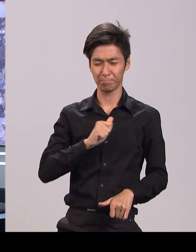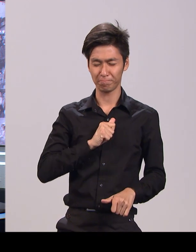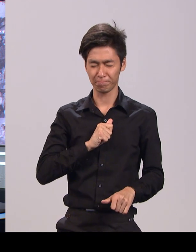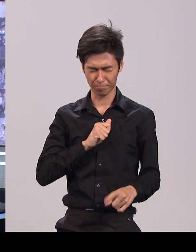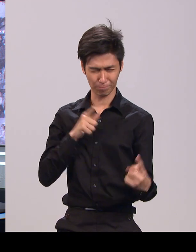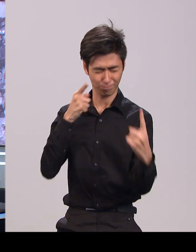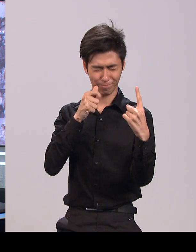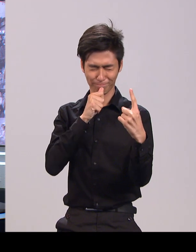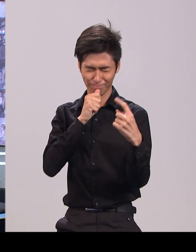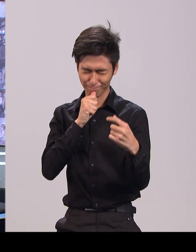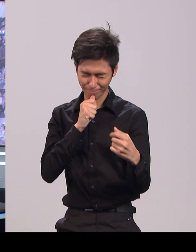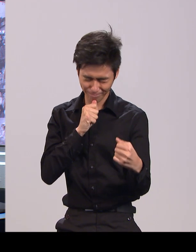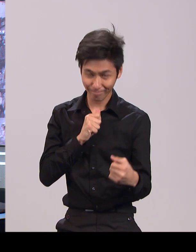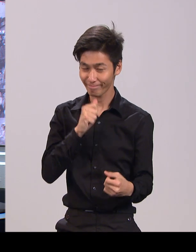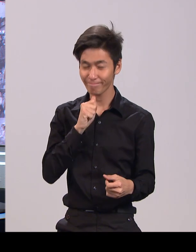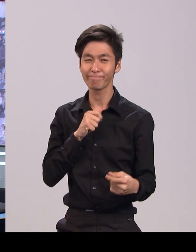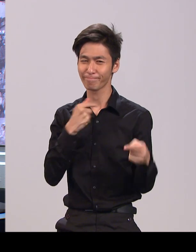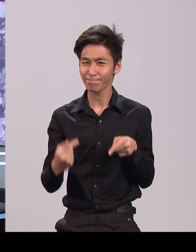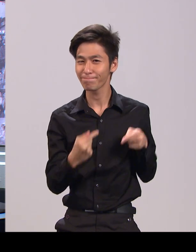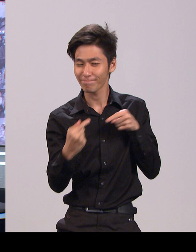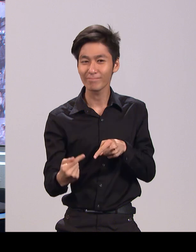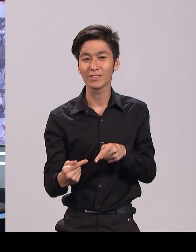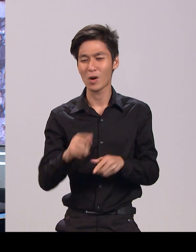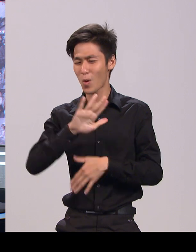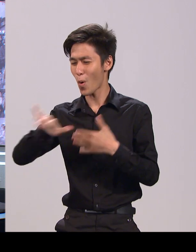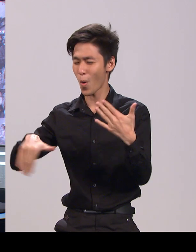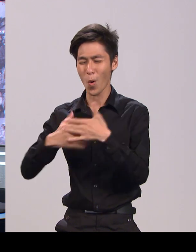persevering through ups and downs, cheered on by the whole nation